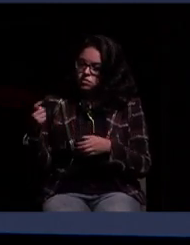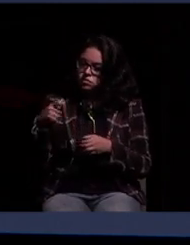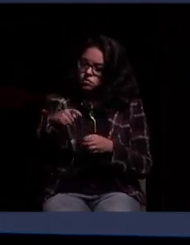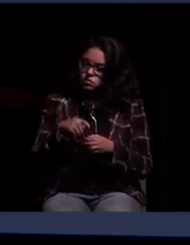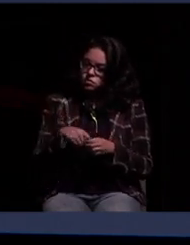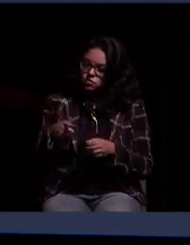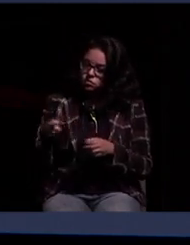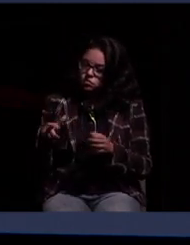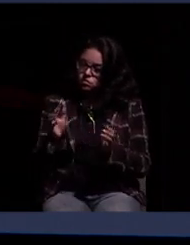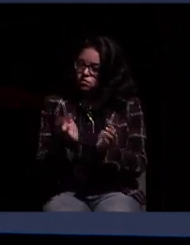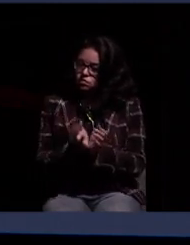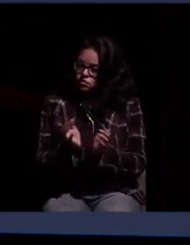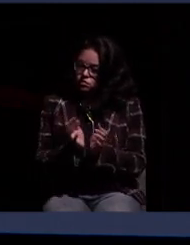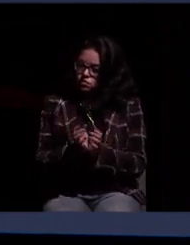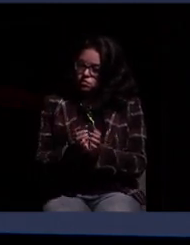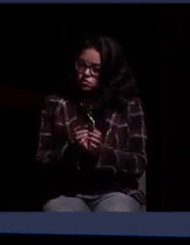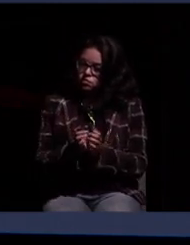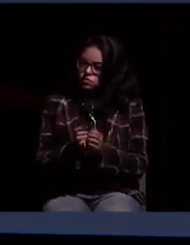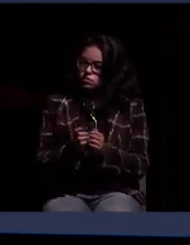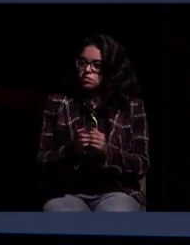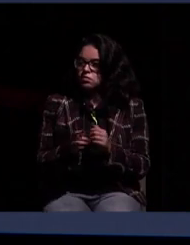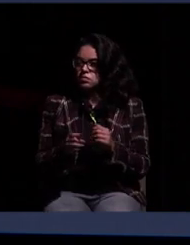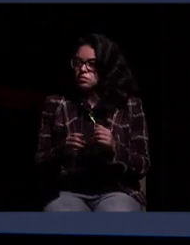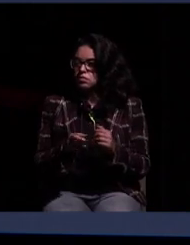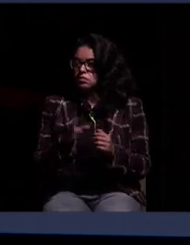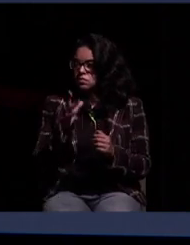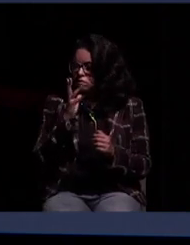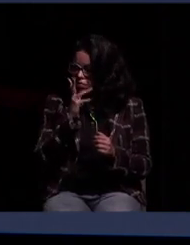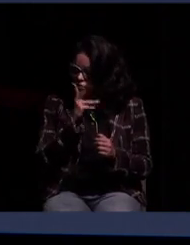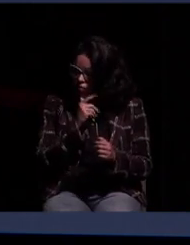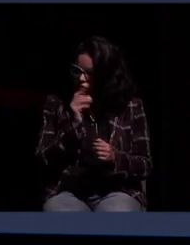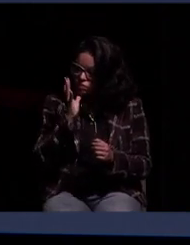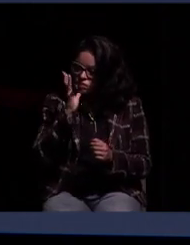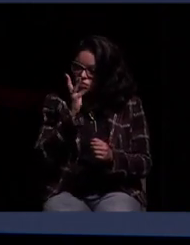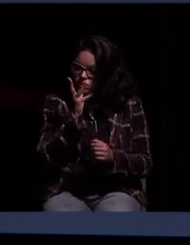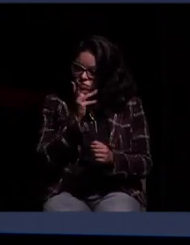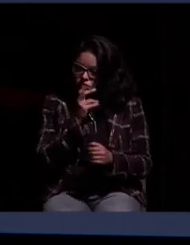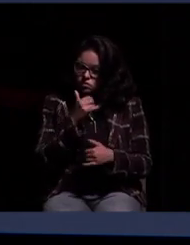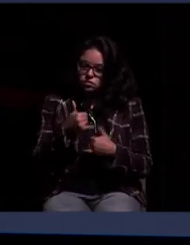and the chief has to do it all over. That is our game.